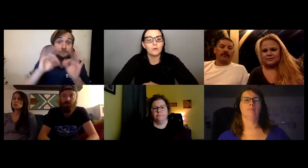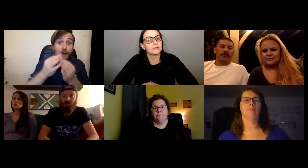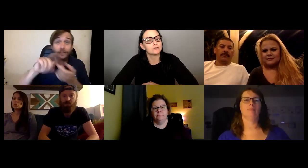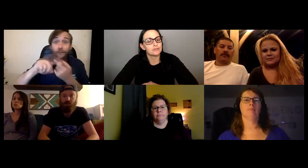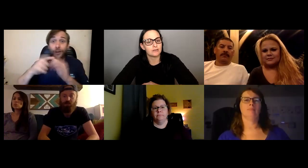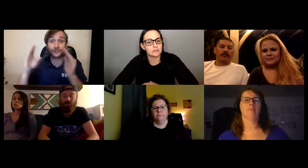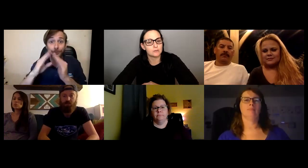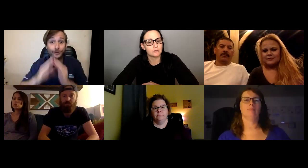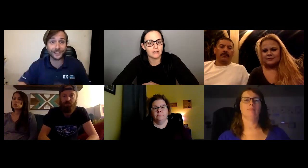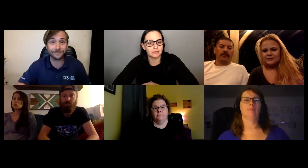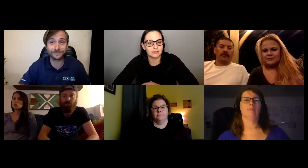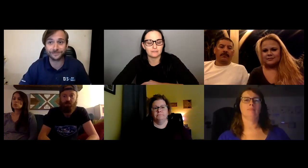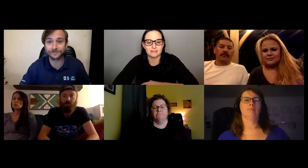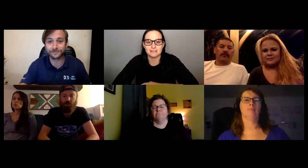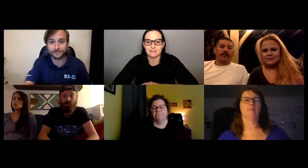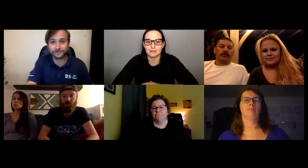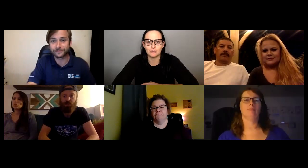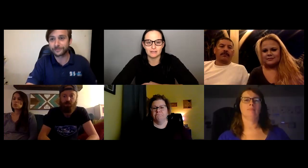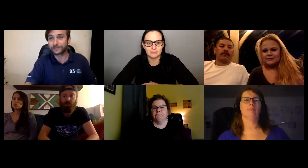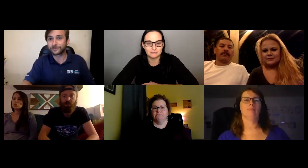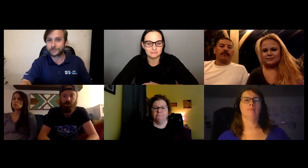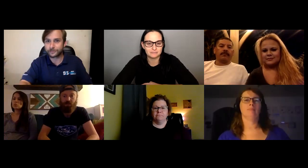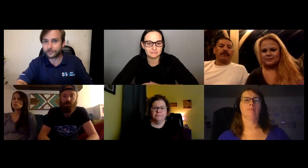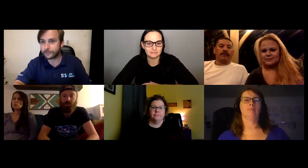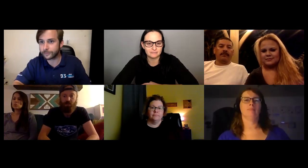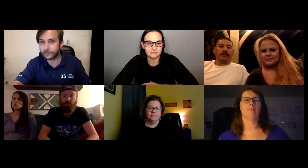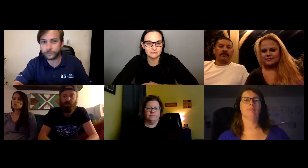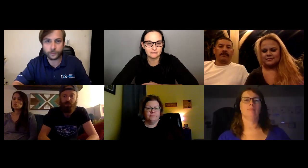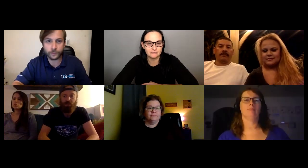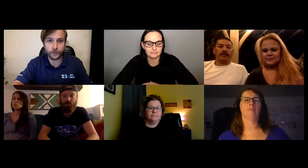you can share this with your family and friends in the community